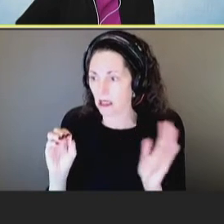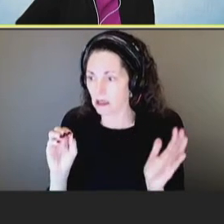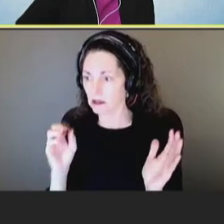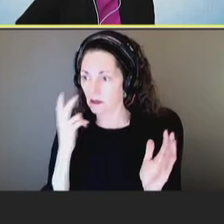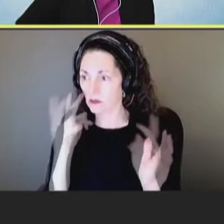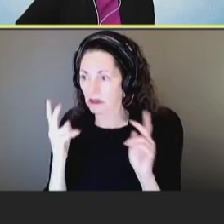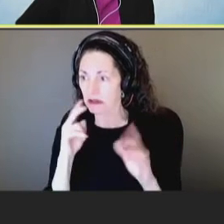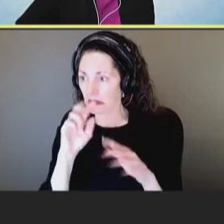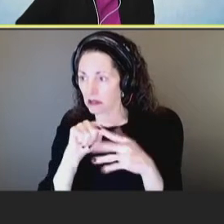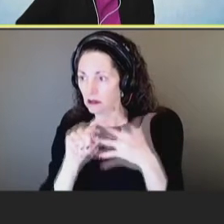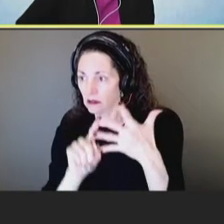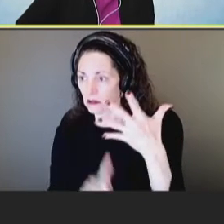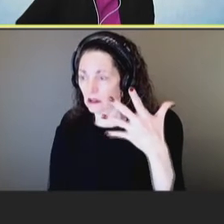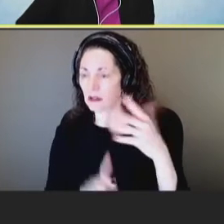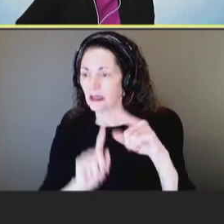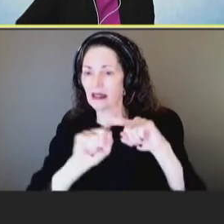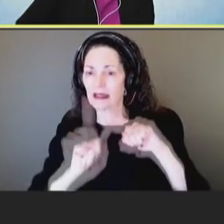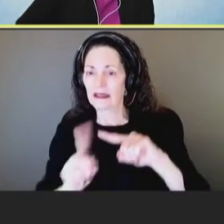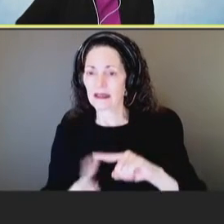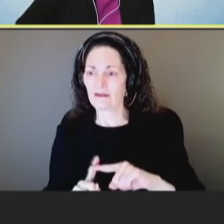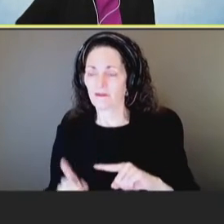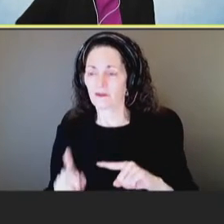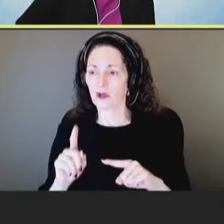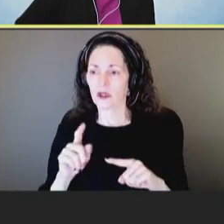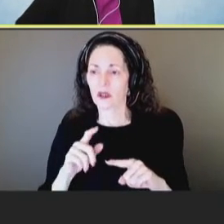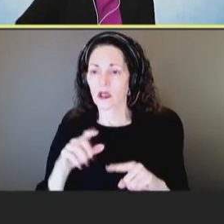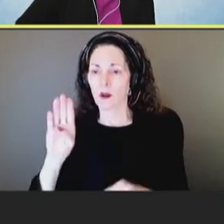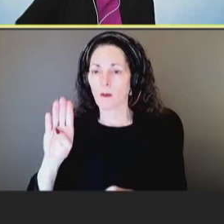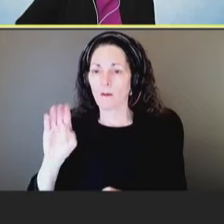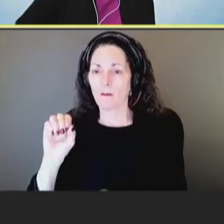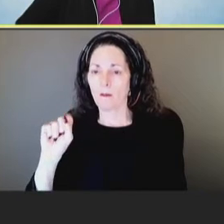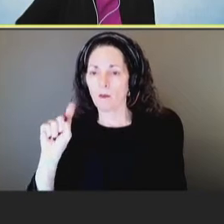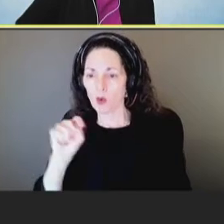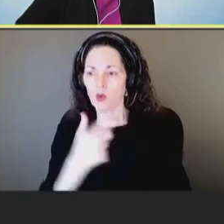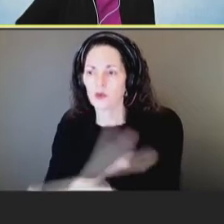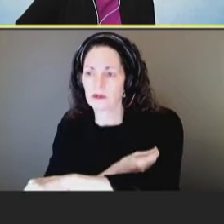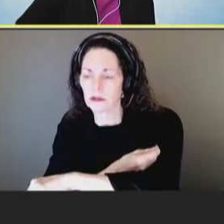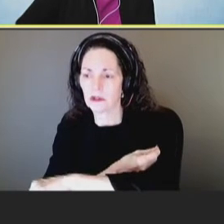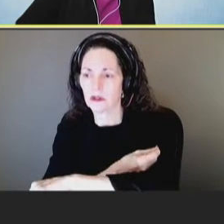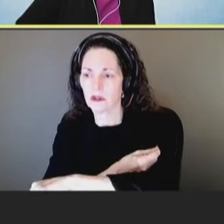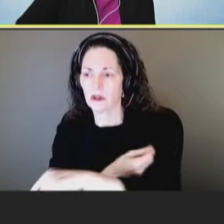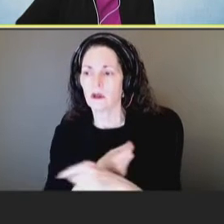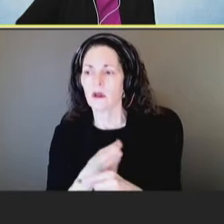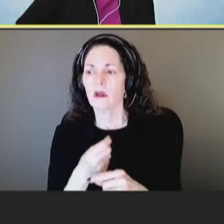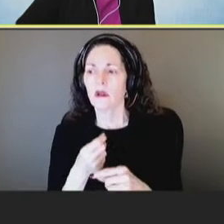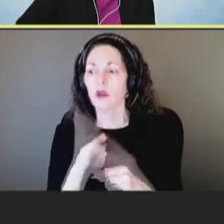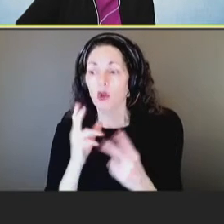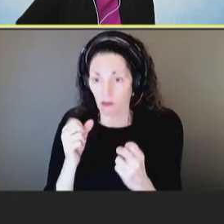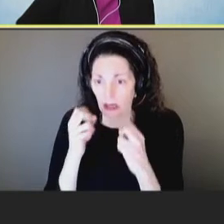the different prime boost regimen. So, you can see here that no -- it doesn't seem to really